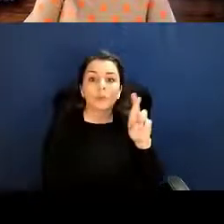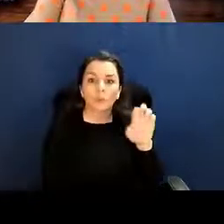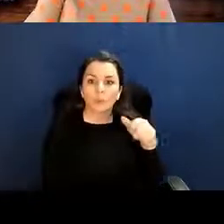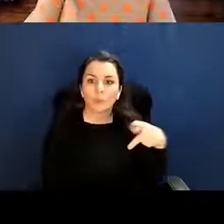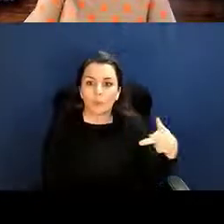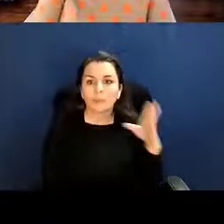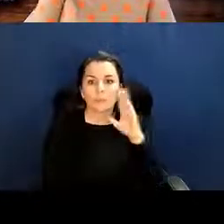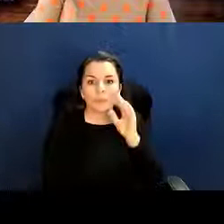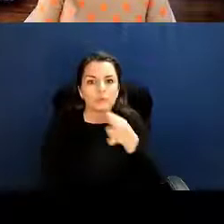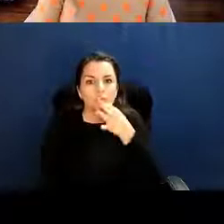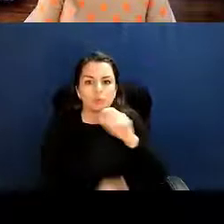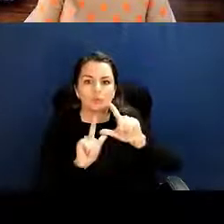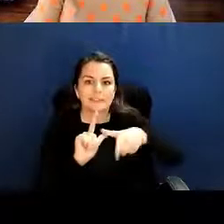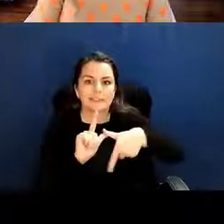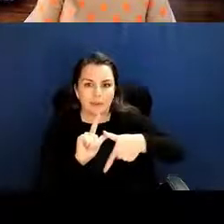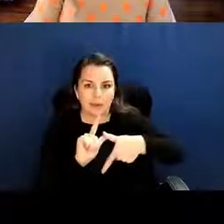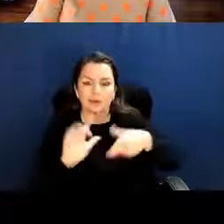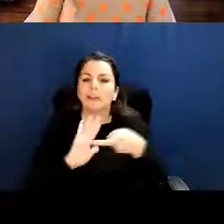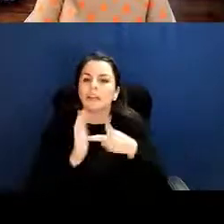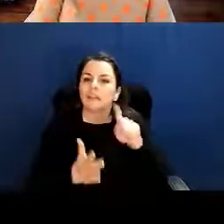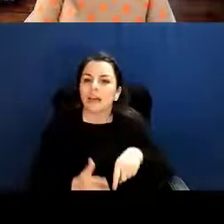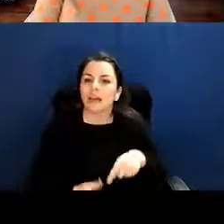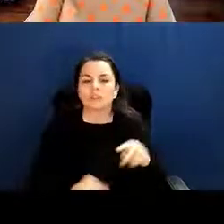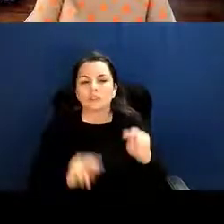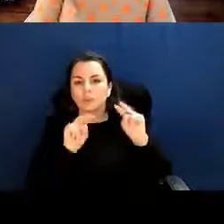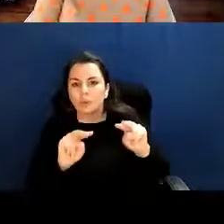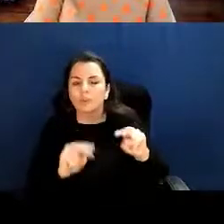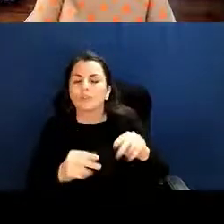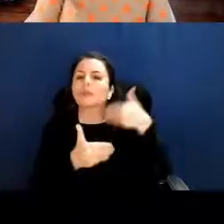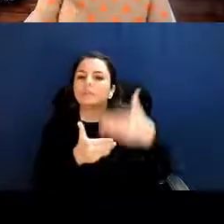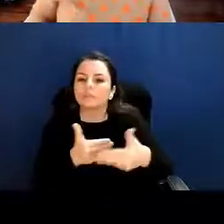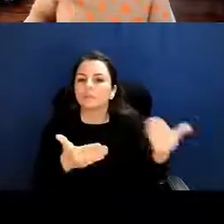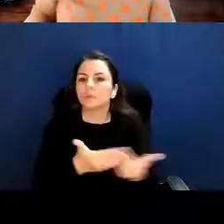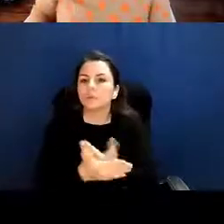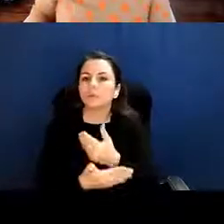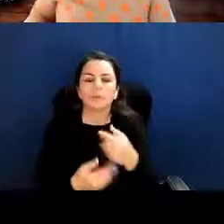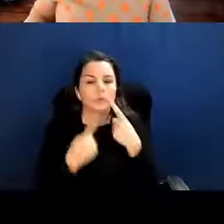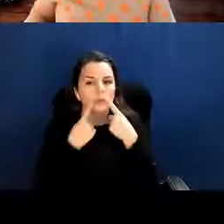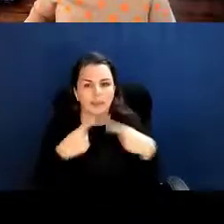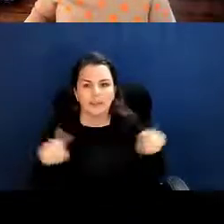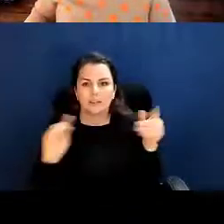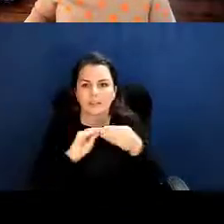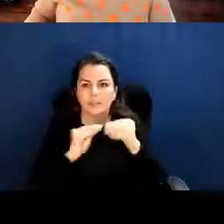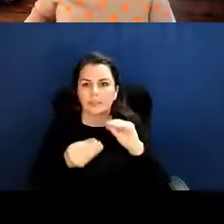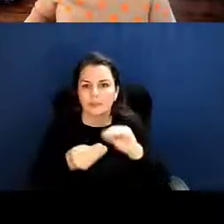so you will need to look for the new announcement number when it comes out. Also, if you're thinking about these,